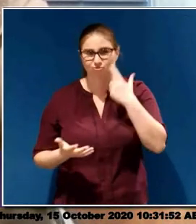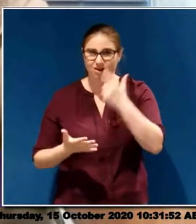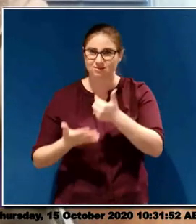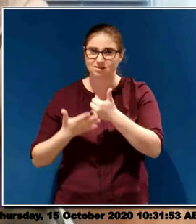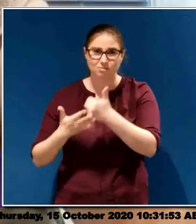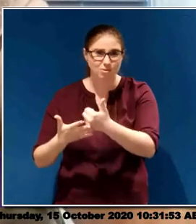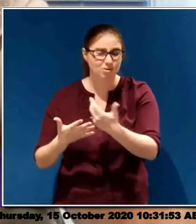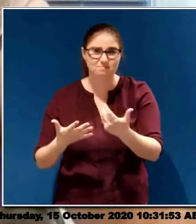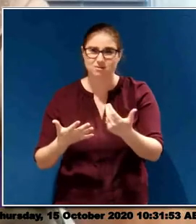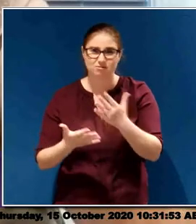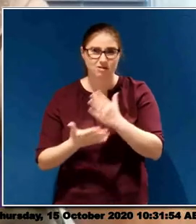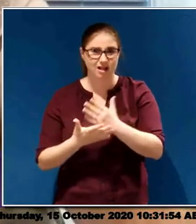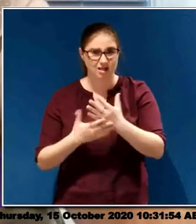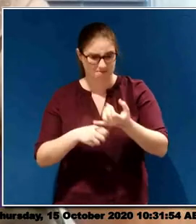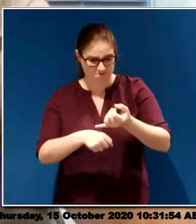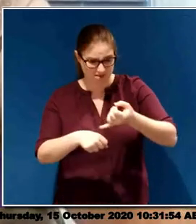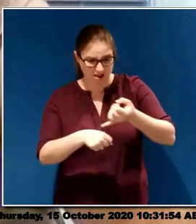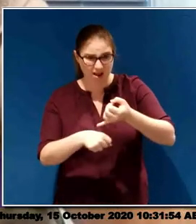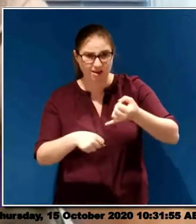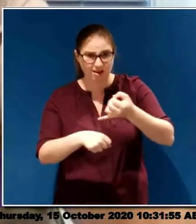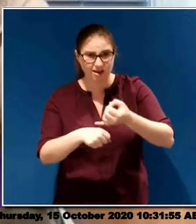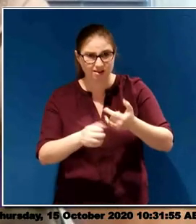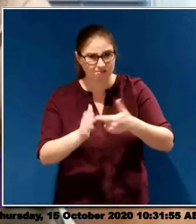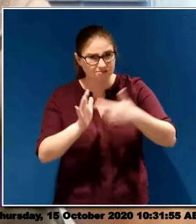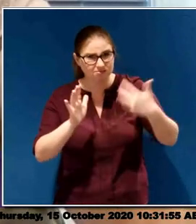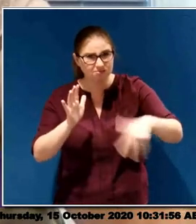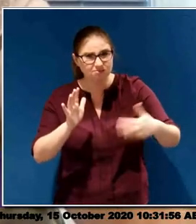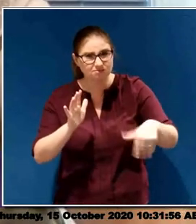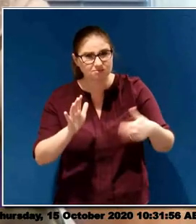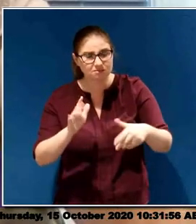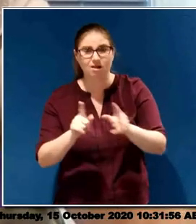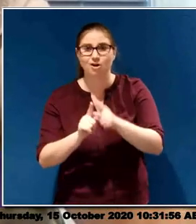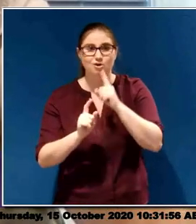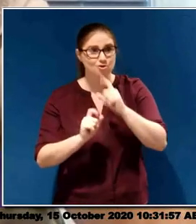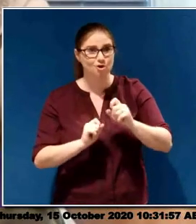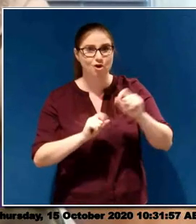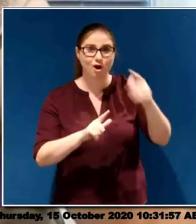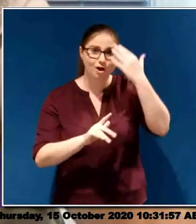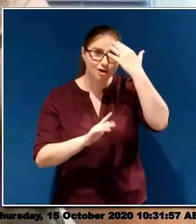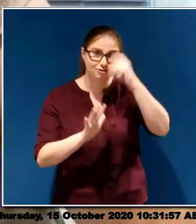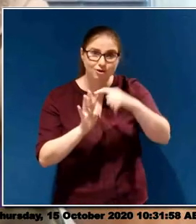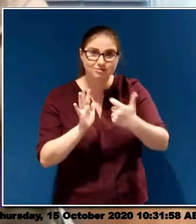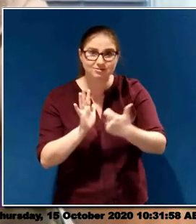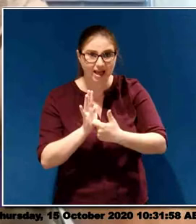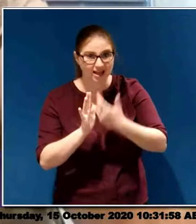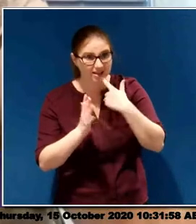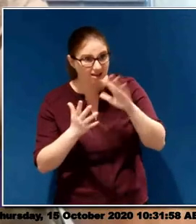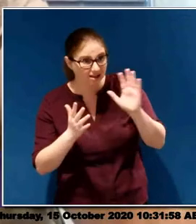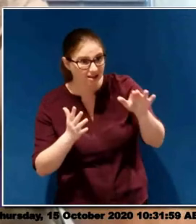Like go to the psychiatrist, that would be twice a week and that's $400 a week.